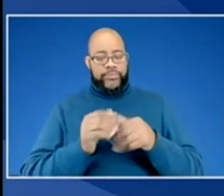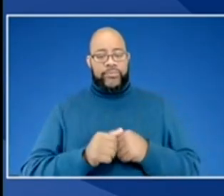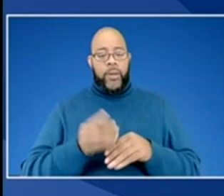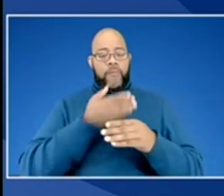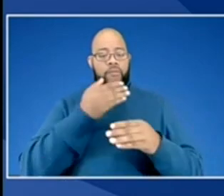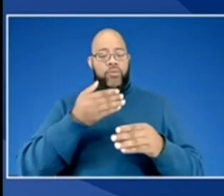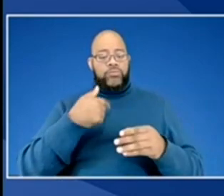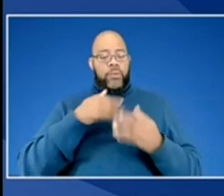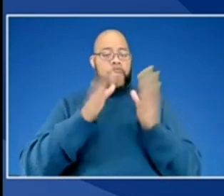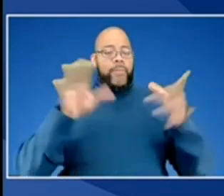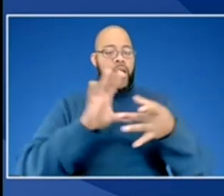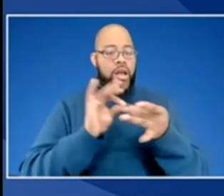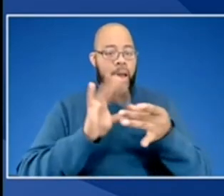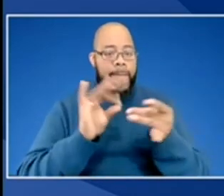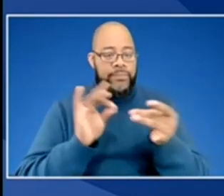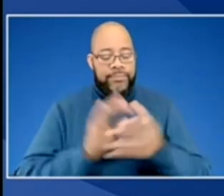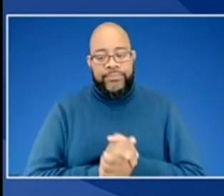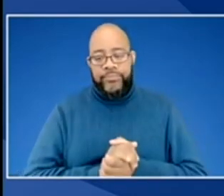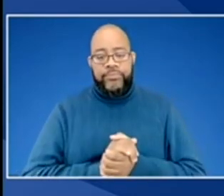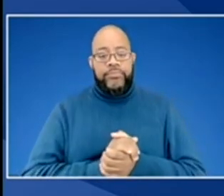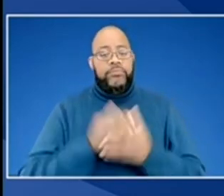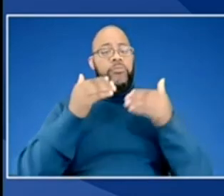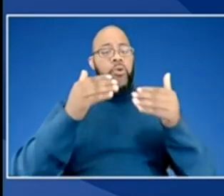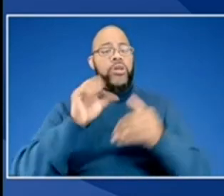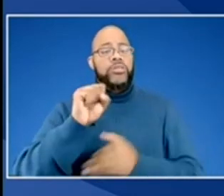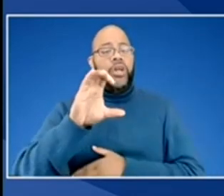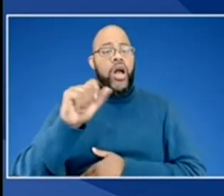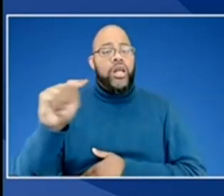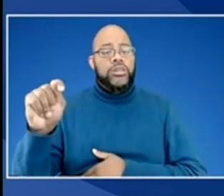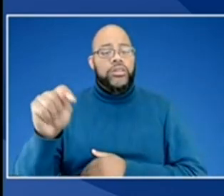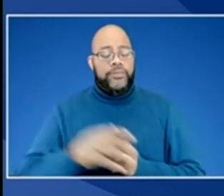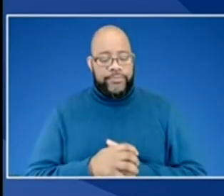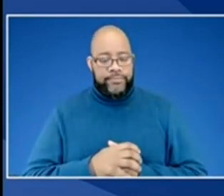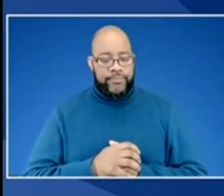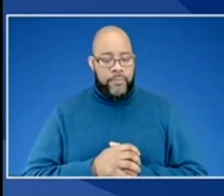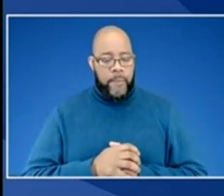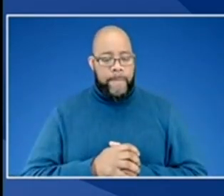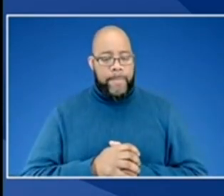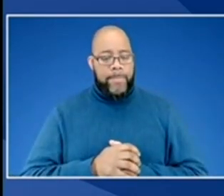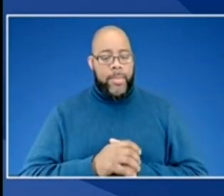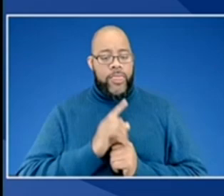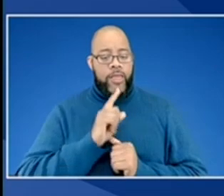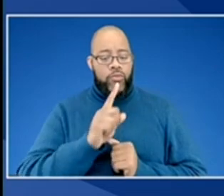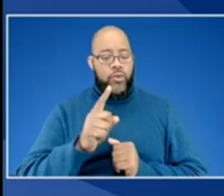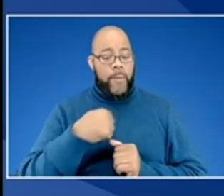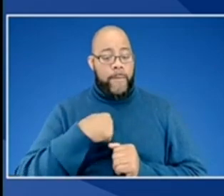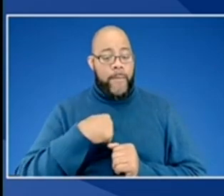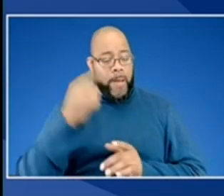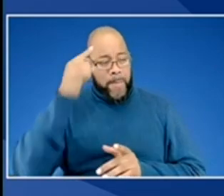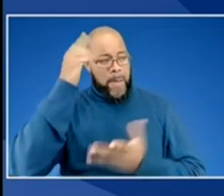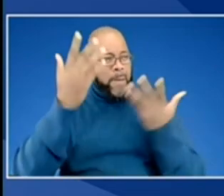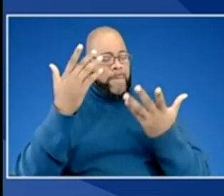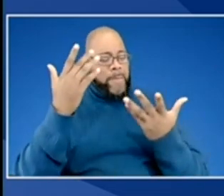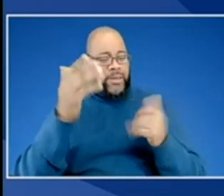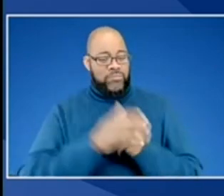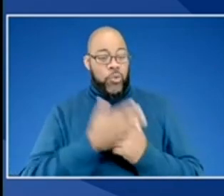public comment. Go ahead, Scott. Sure, and mine actually might be sort of well-timed with that then, sort of mine is